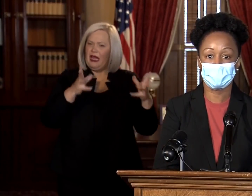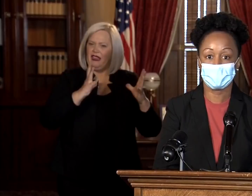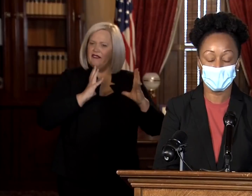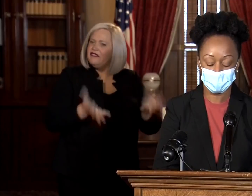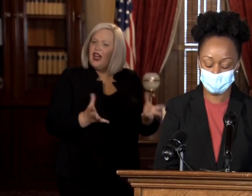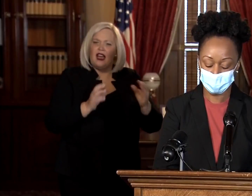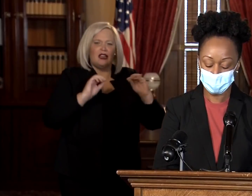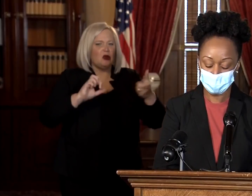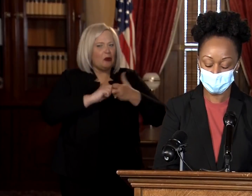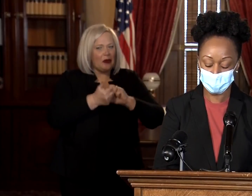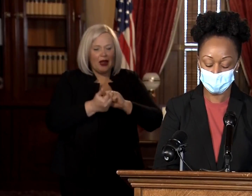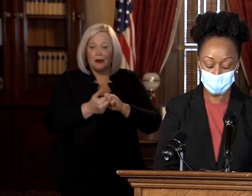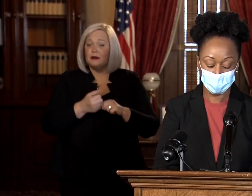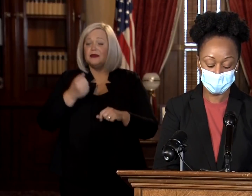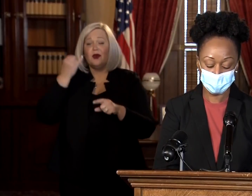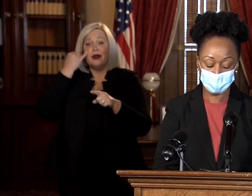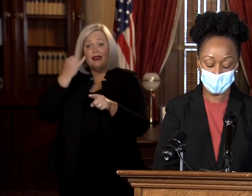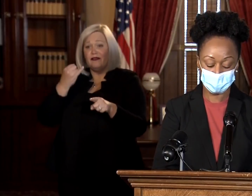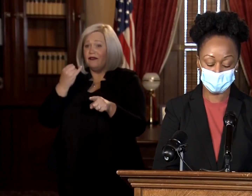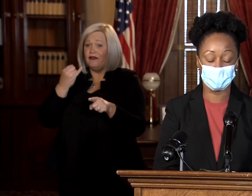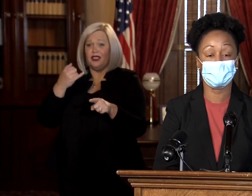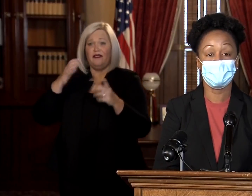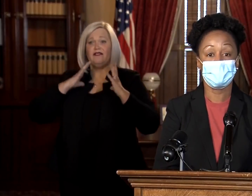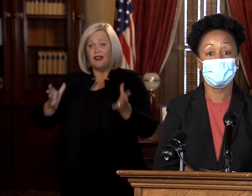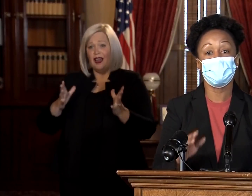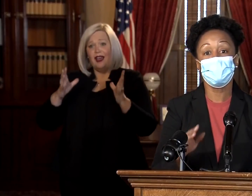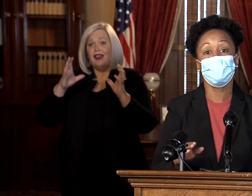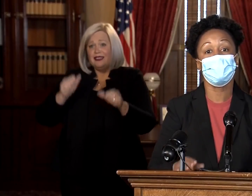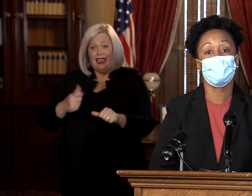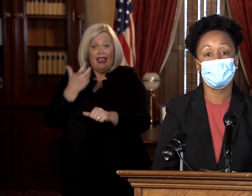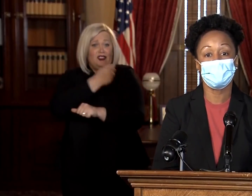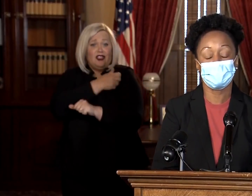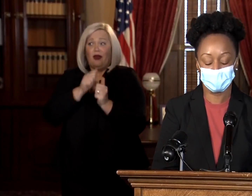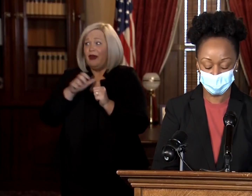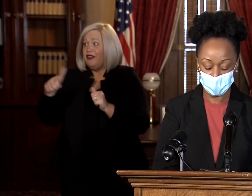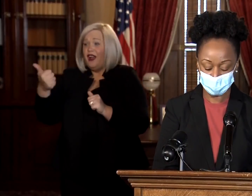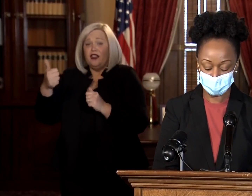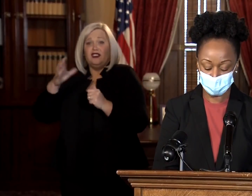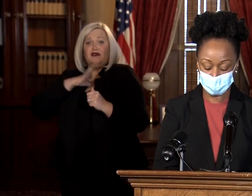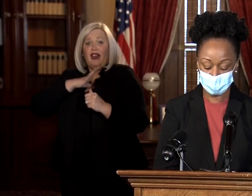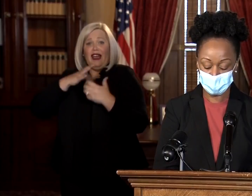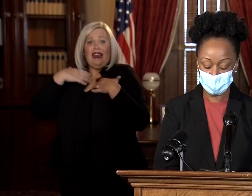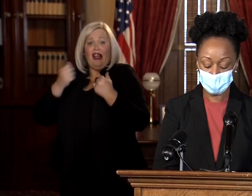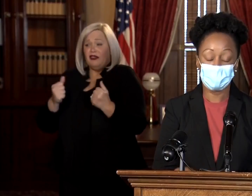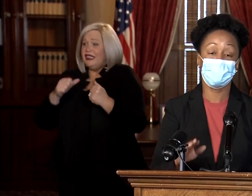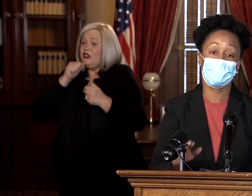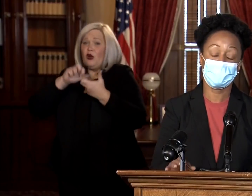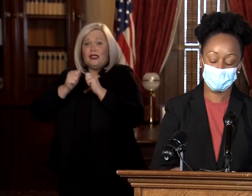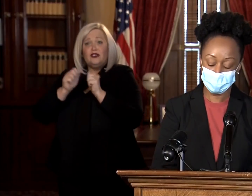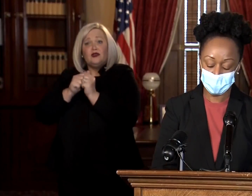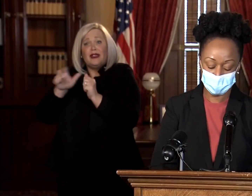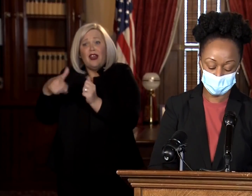so far. So if you do not have a history So if you do not have a history of a severe allergic reaction to of a severe allergic reaction to the components of the Vaccine,